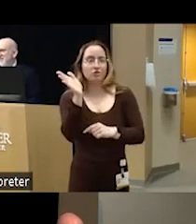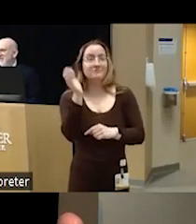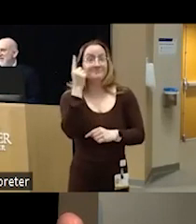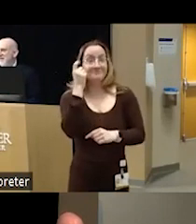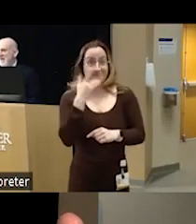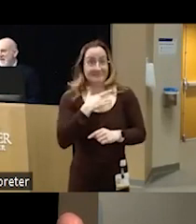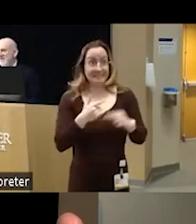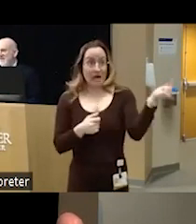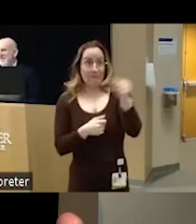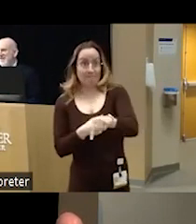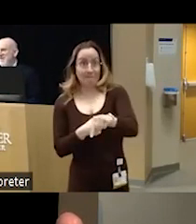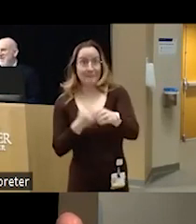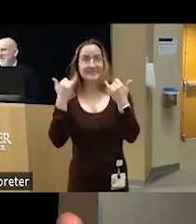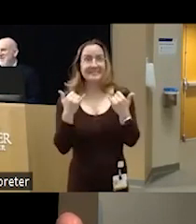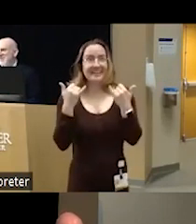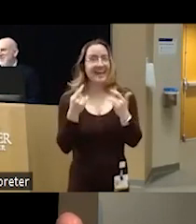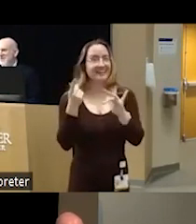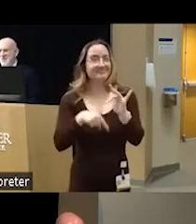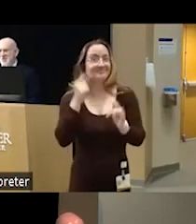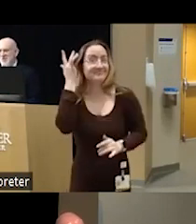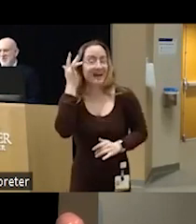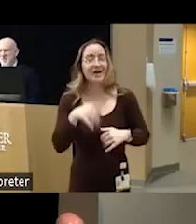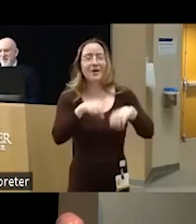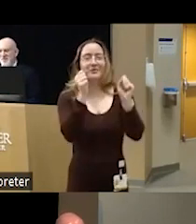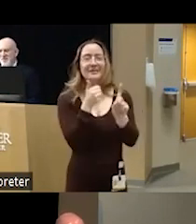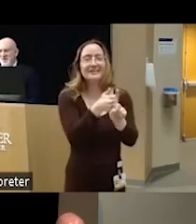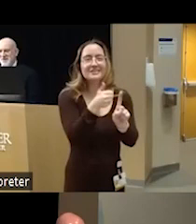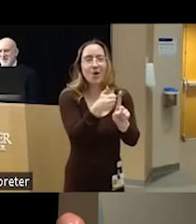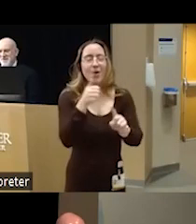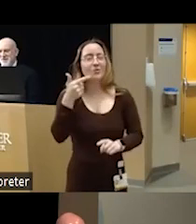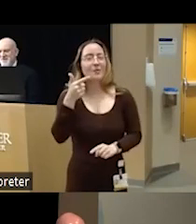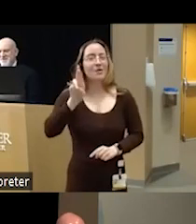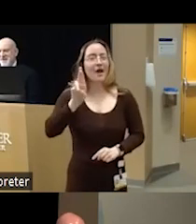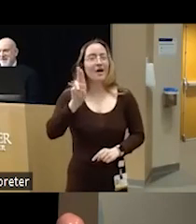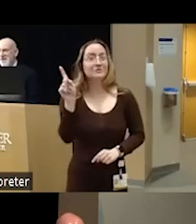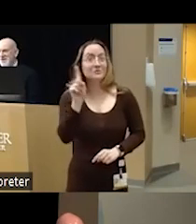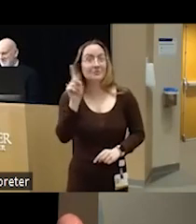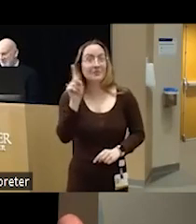today because he's hosting his own Grand rounds at in Cincinnati. But he